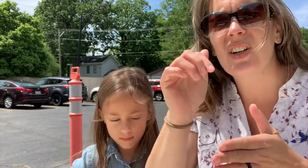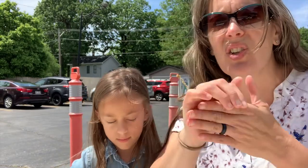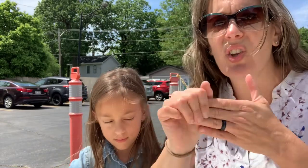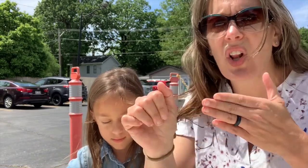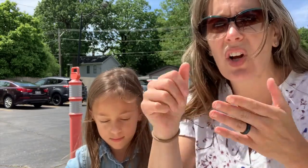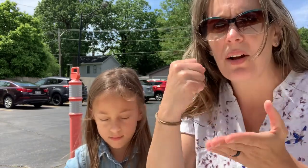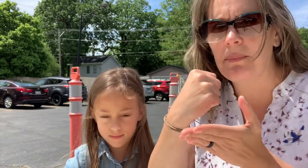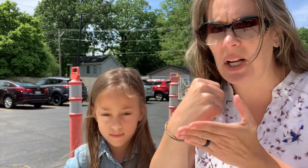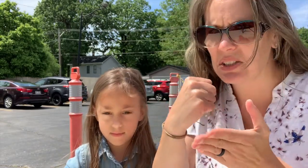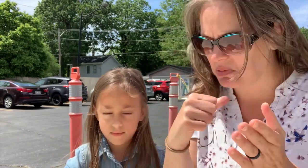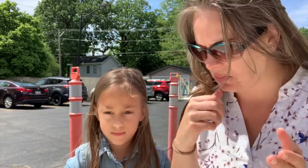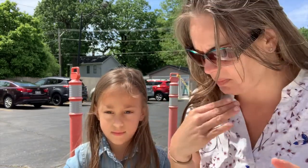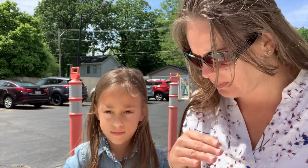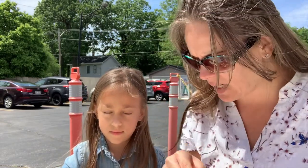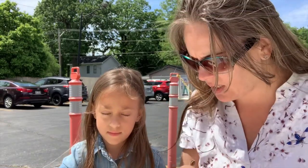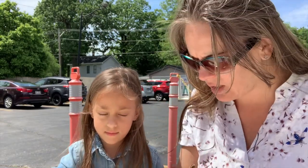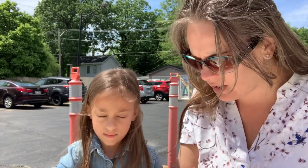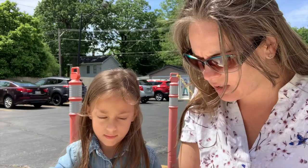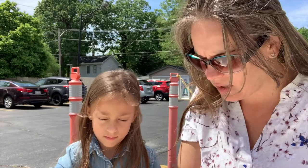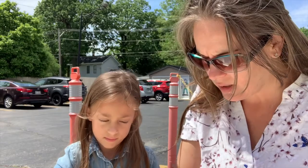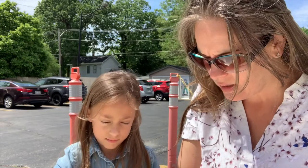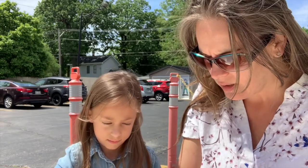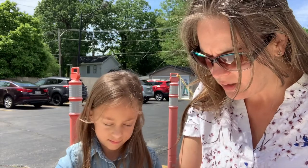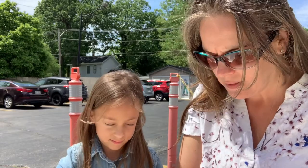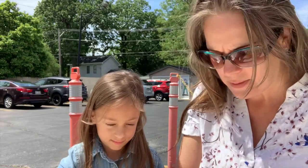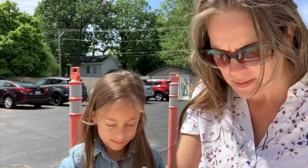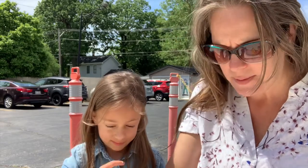Worth of $10 for a passport, not bad.